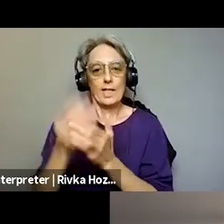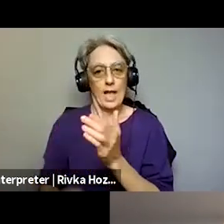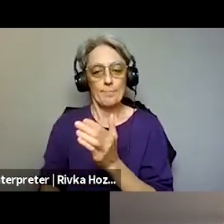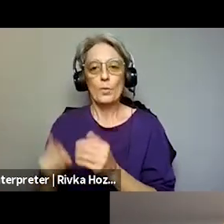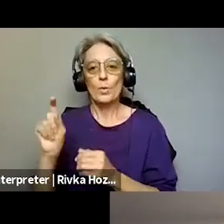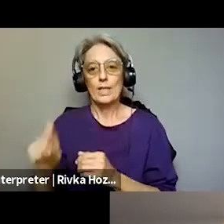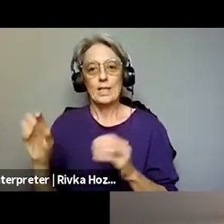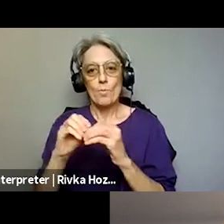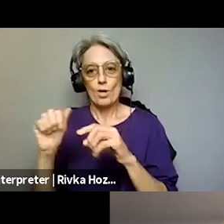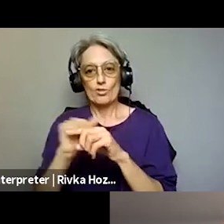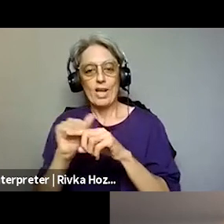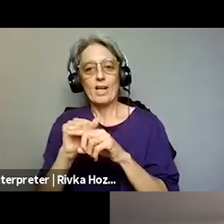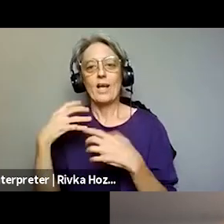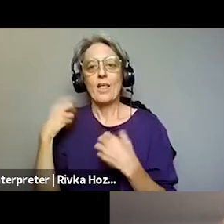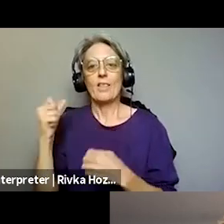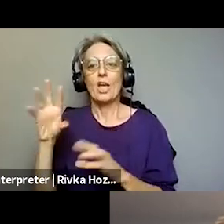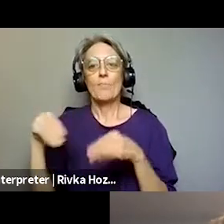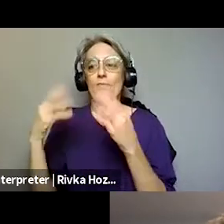for training healthcare providers and allied professionals. So